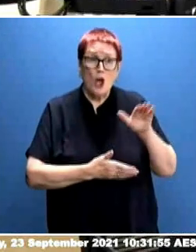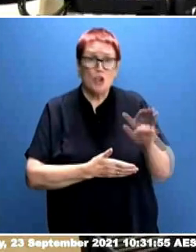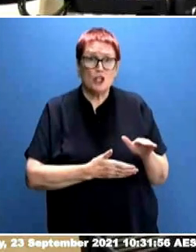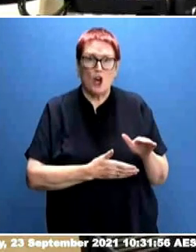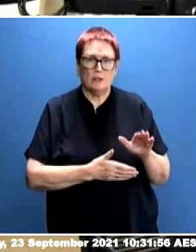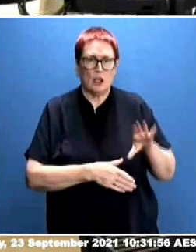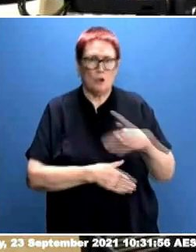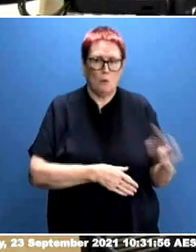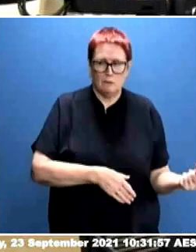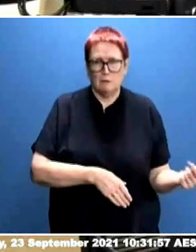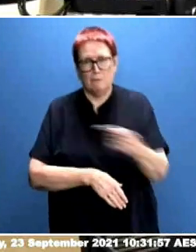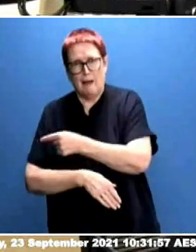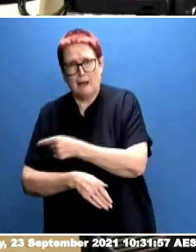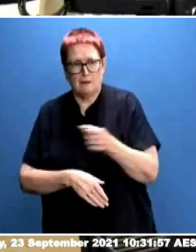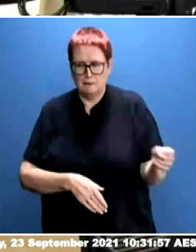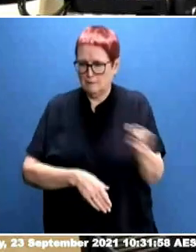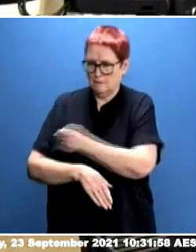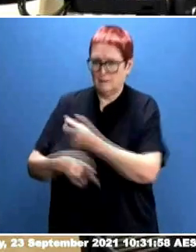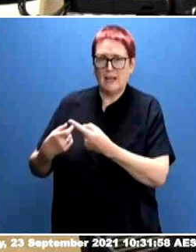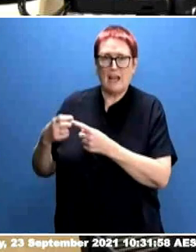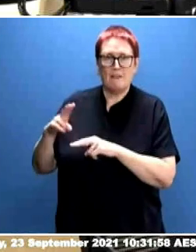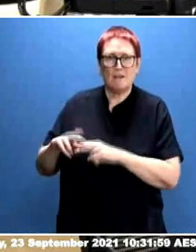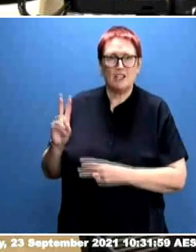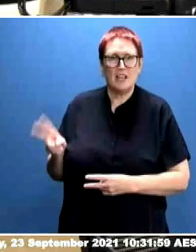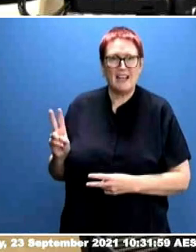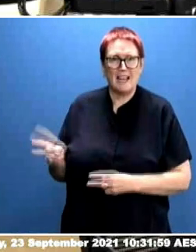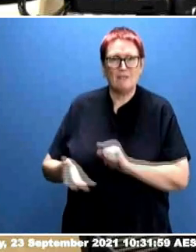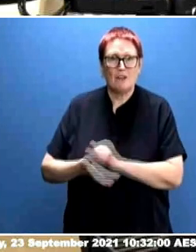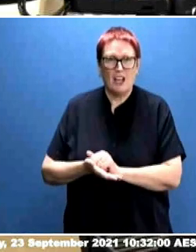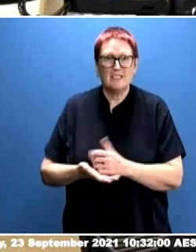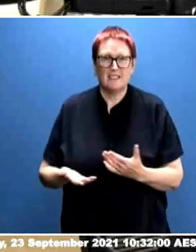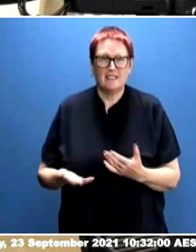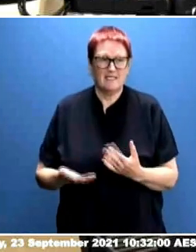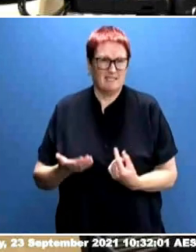back to Kath French with the same types of behaviours